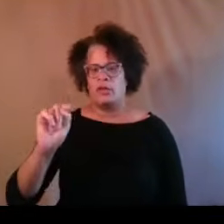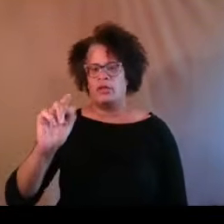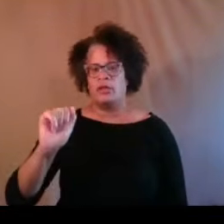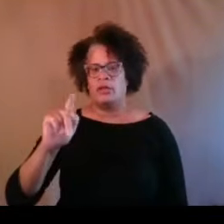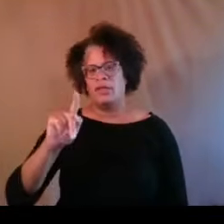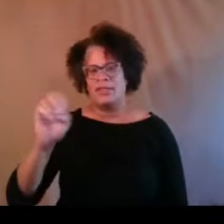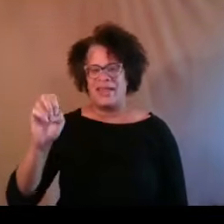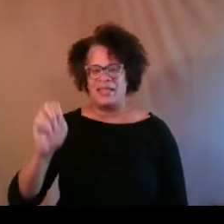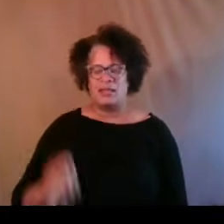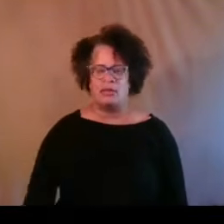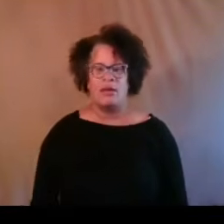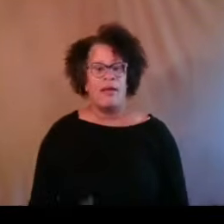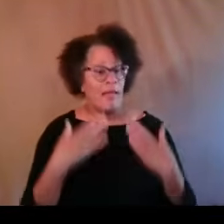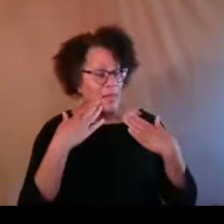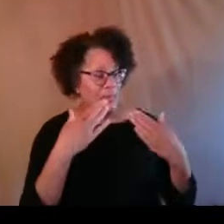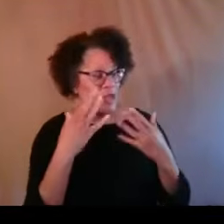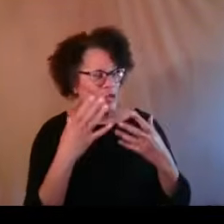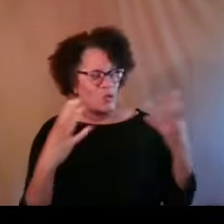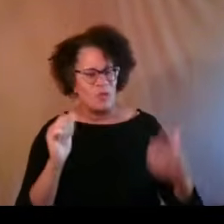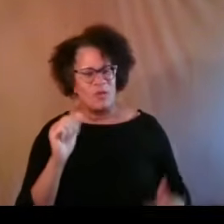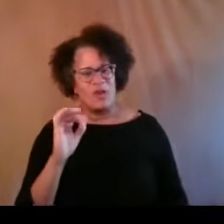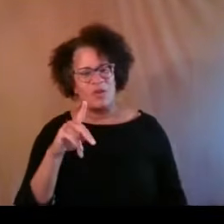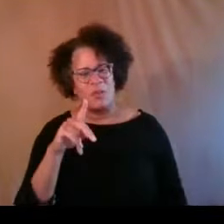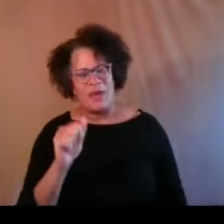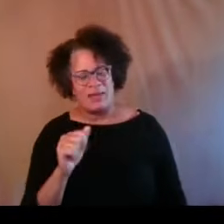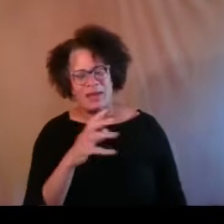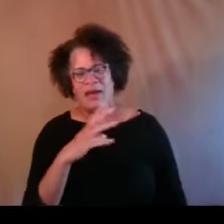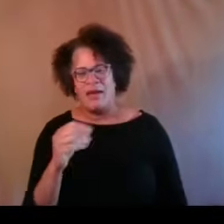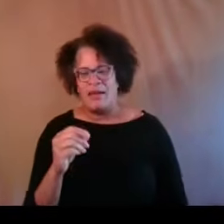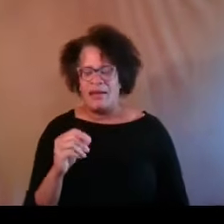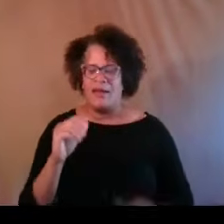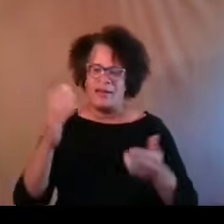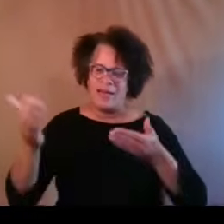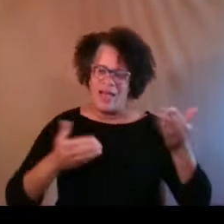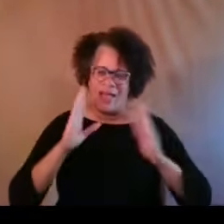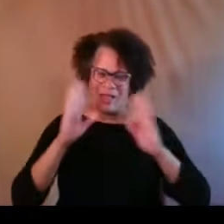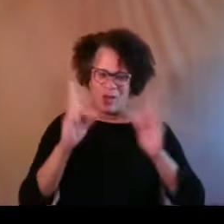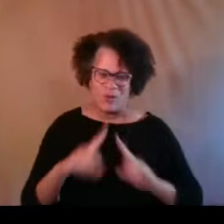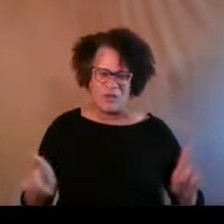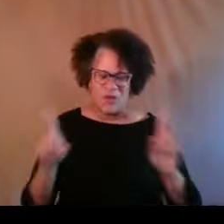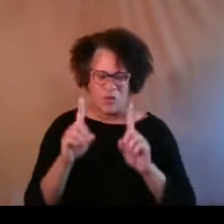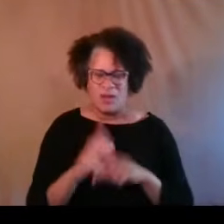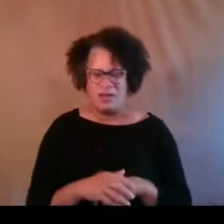Thank you so much, Amanda. And greetings, everyone. I wanna begin by acknowledging